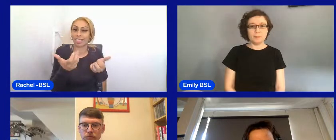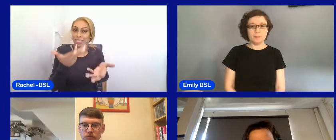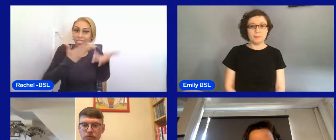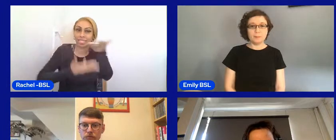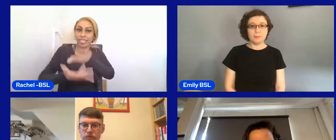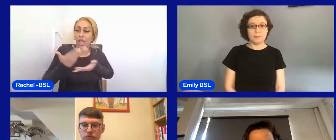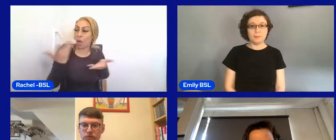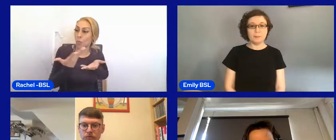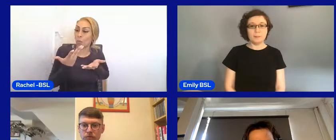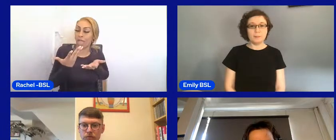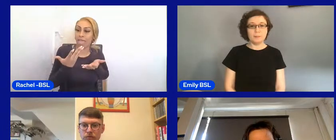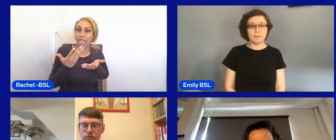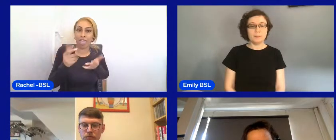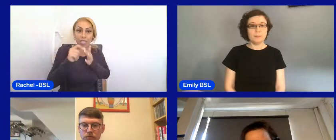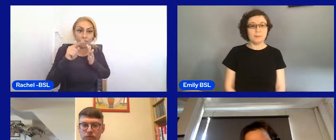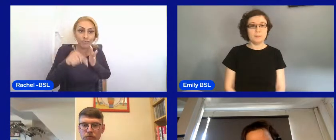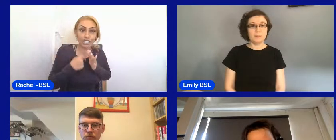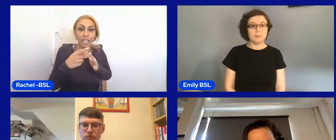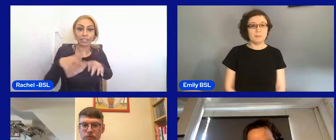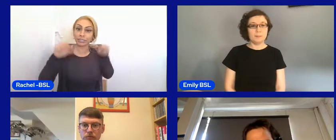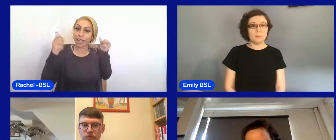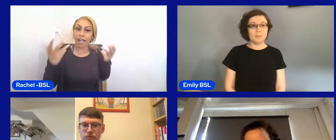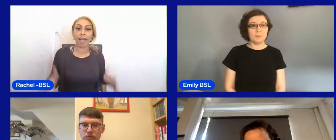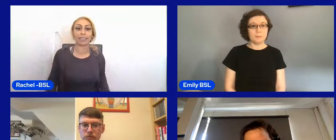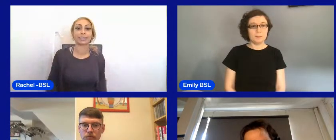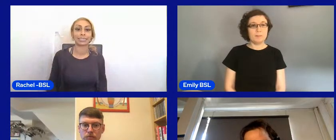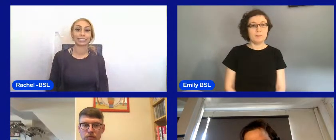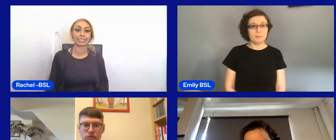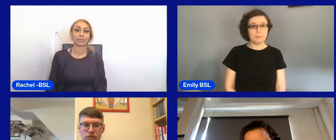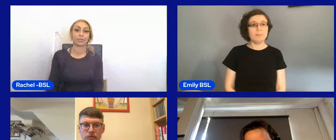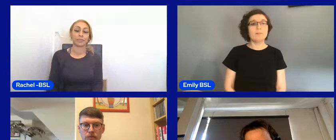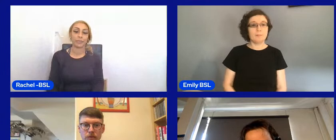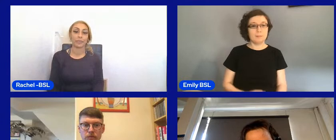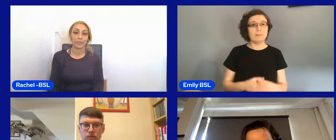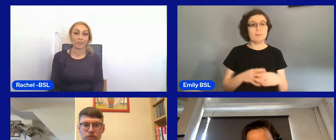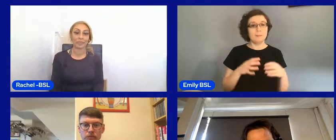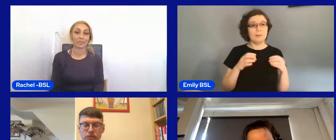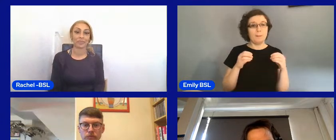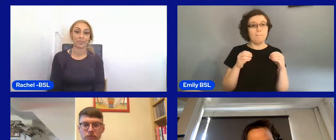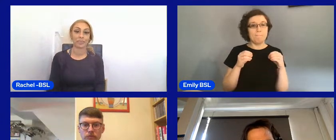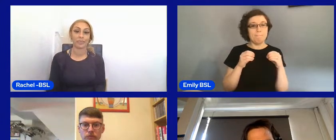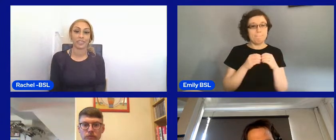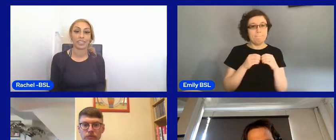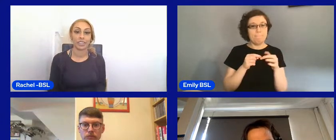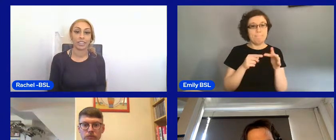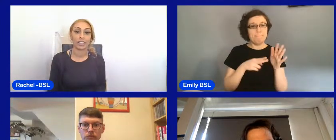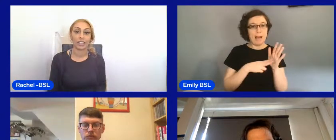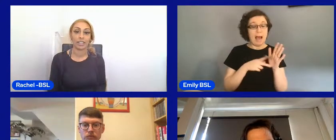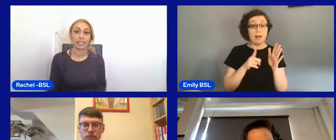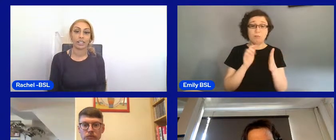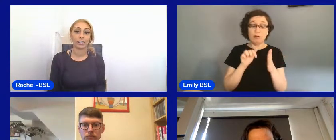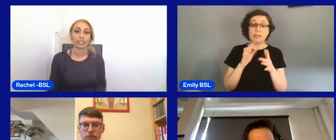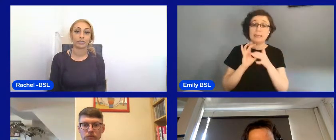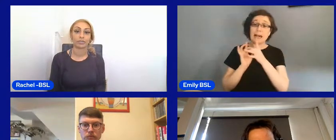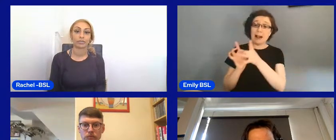Because it is one of those things that have been in our consciousness for so long, and have done in Bristol.